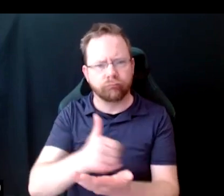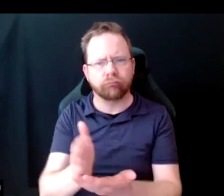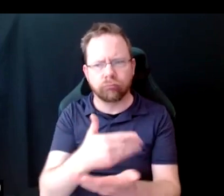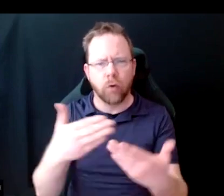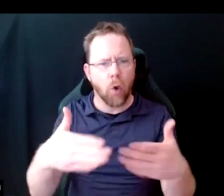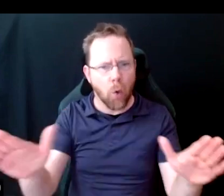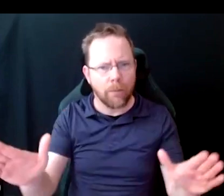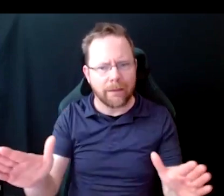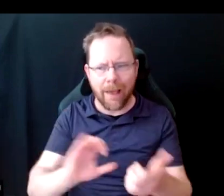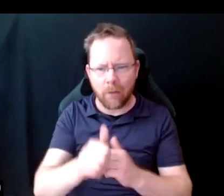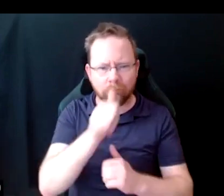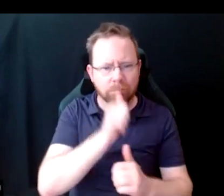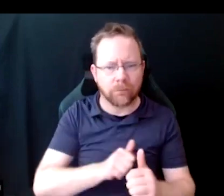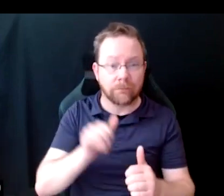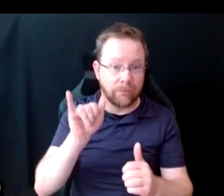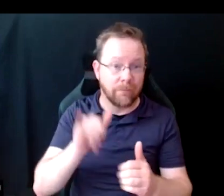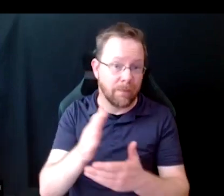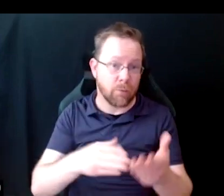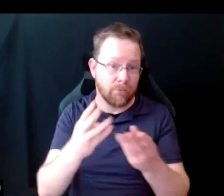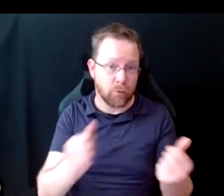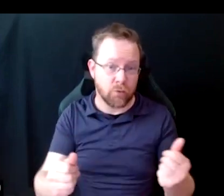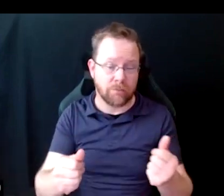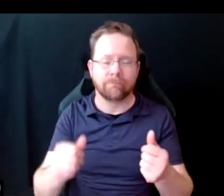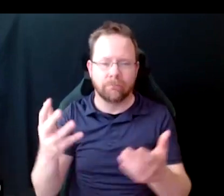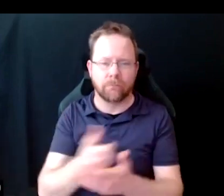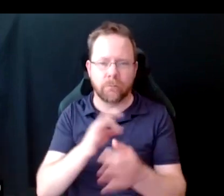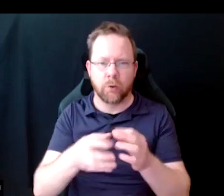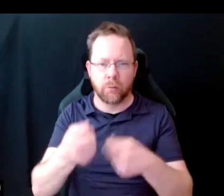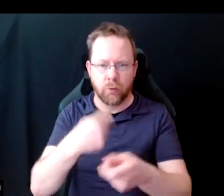would get you part of the way there. That's a really good question. Thank you.